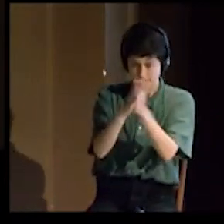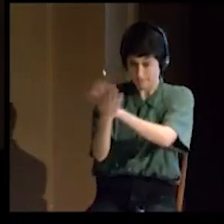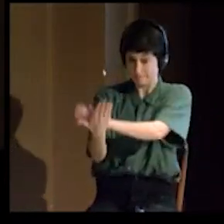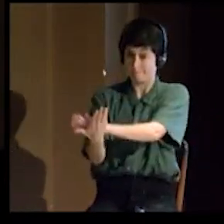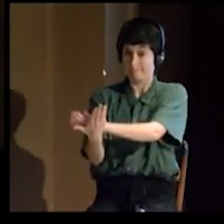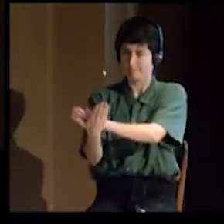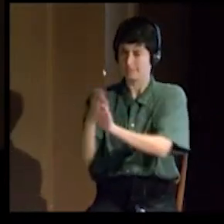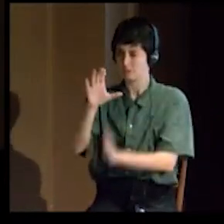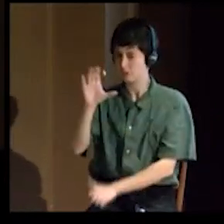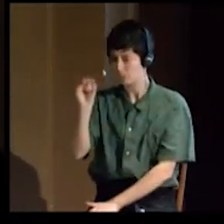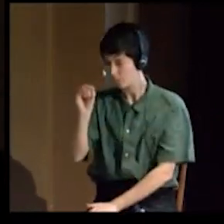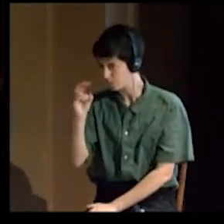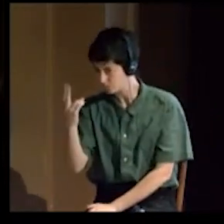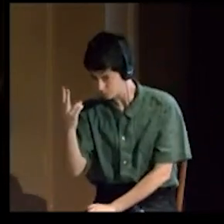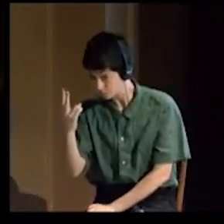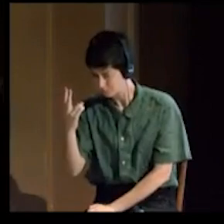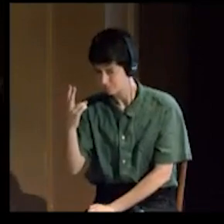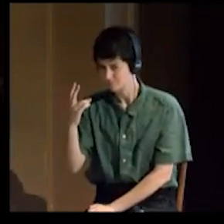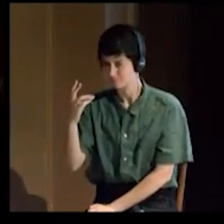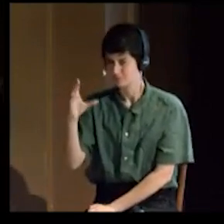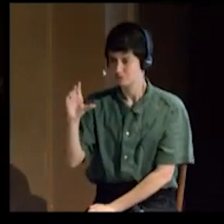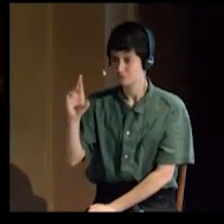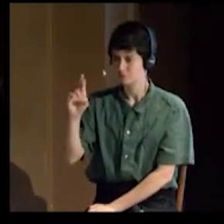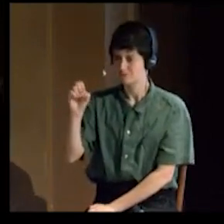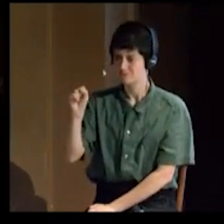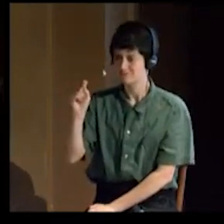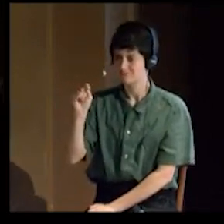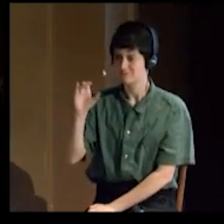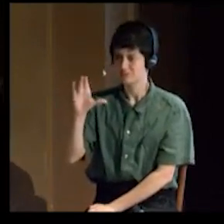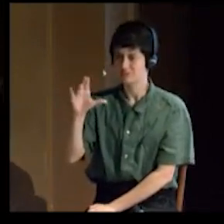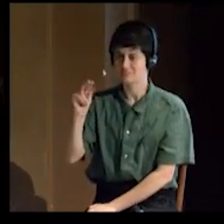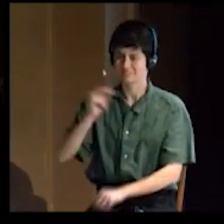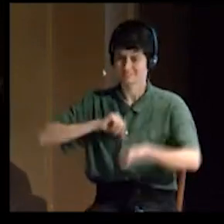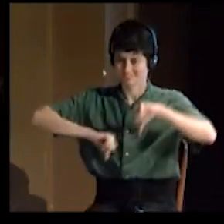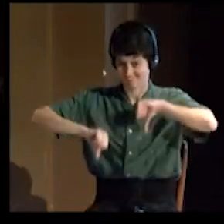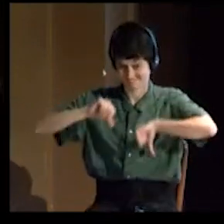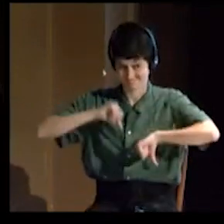It is my pleasure to welcome Laura to give her presentation today.